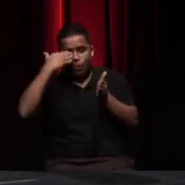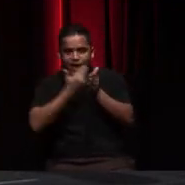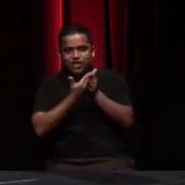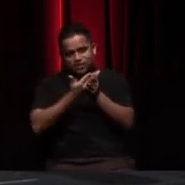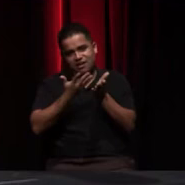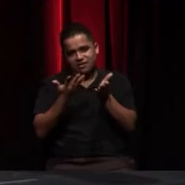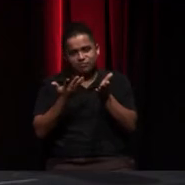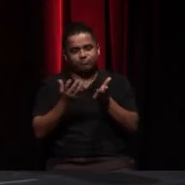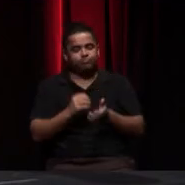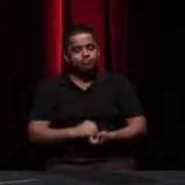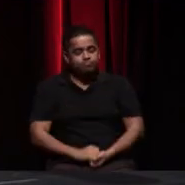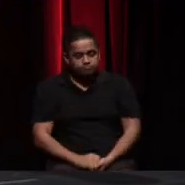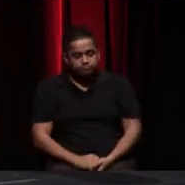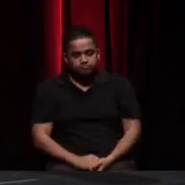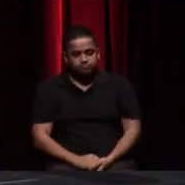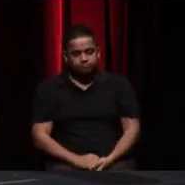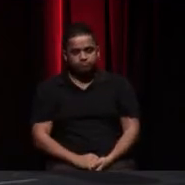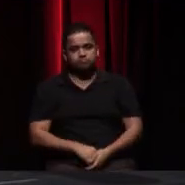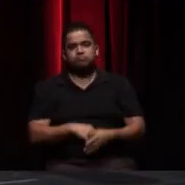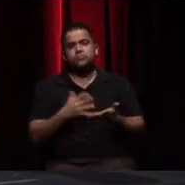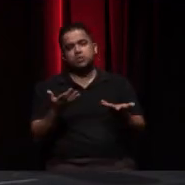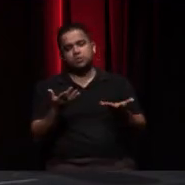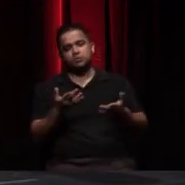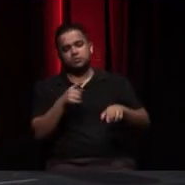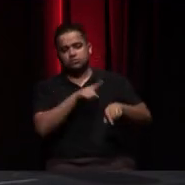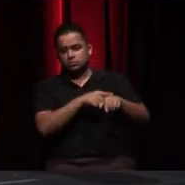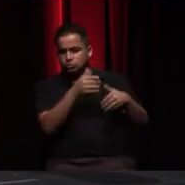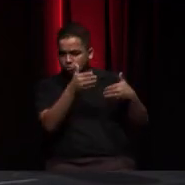So at a given point in recent years,